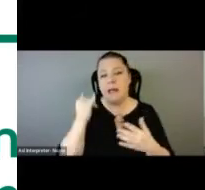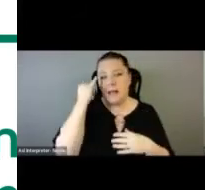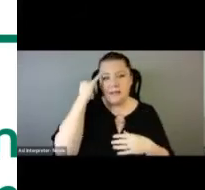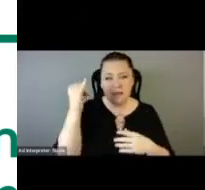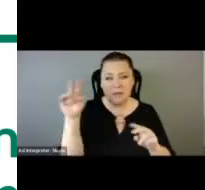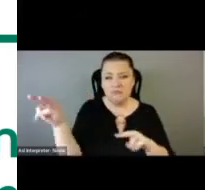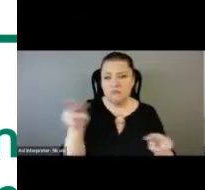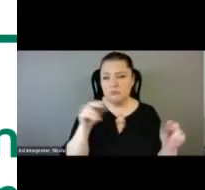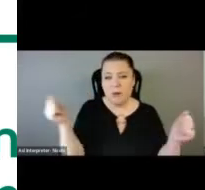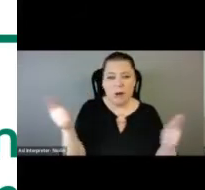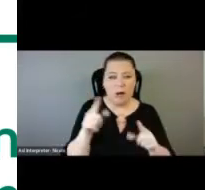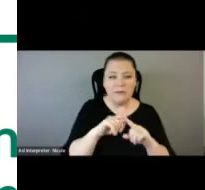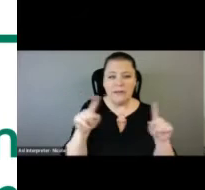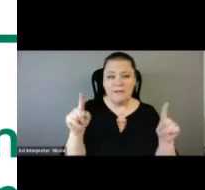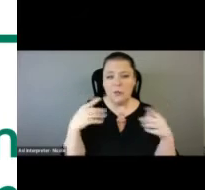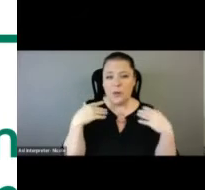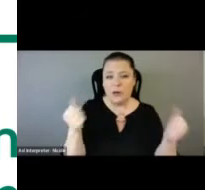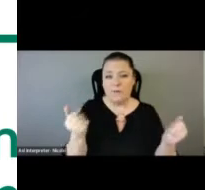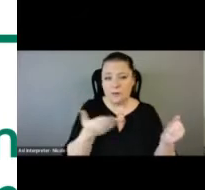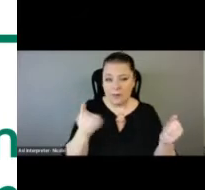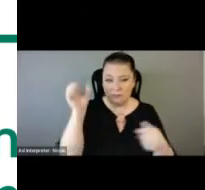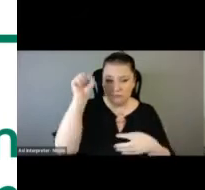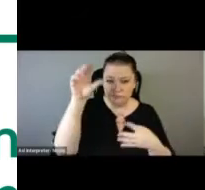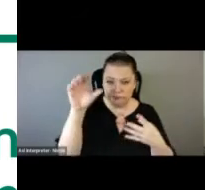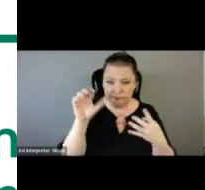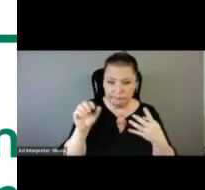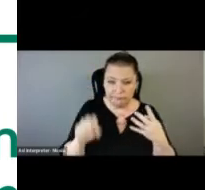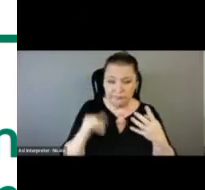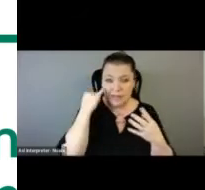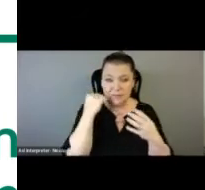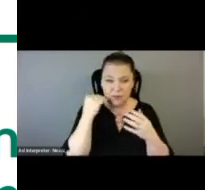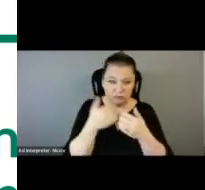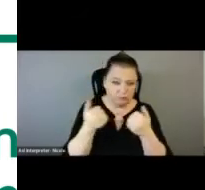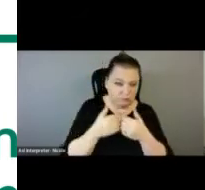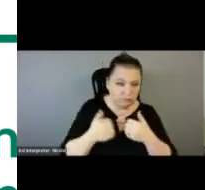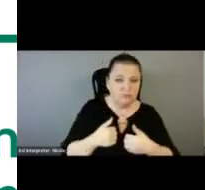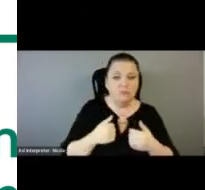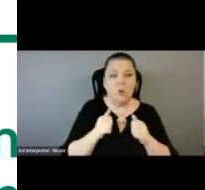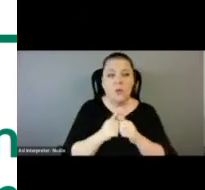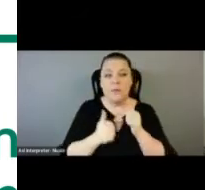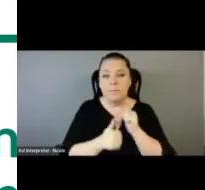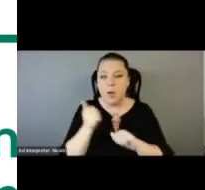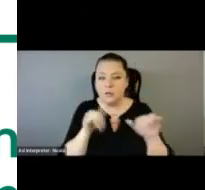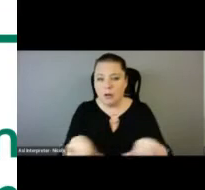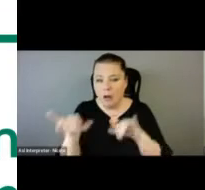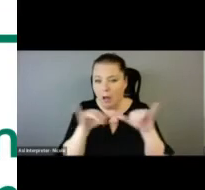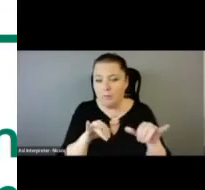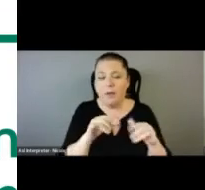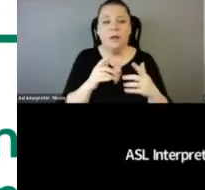those recovery items that I read out. If you sort them by most common, either actionable need